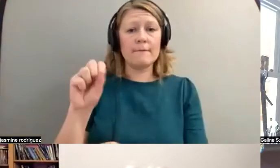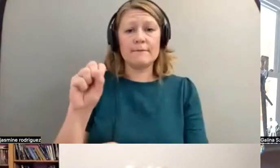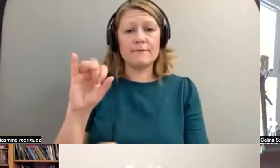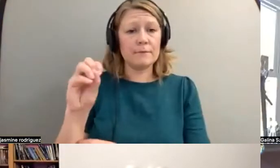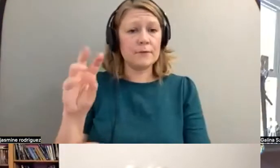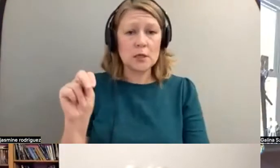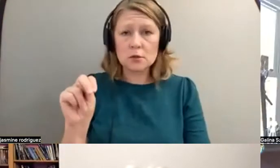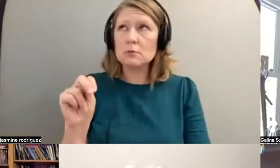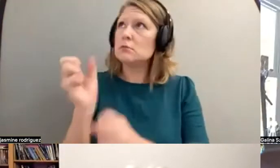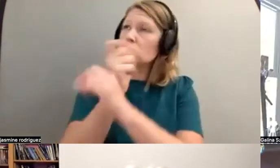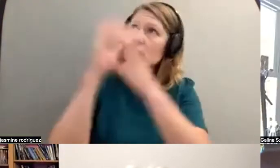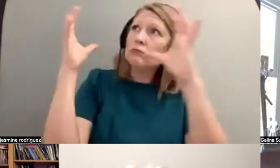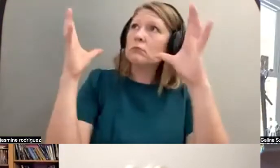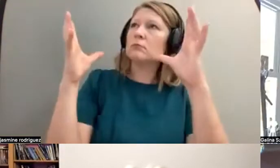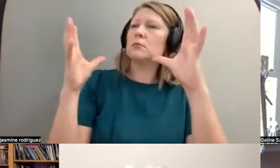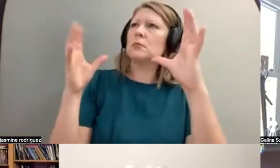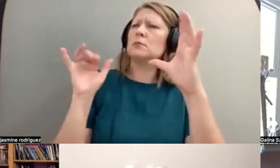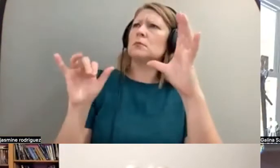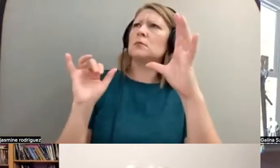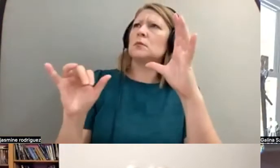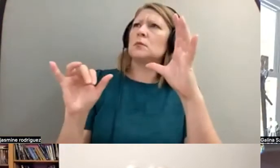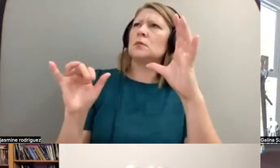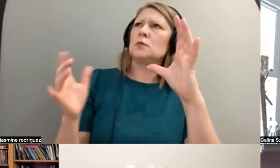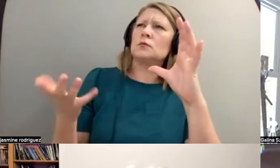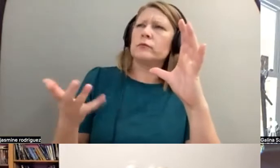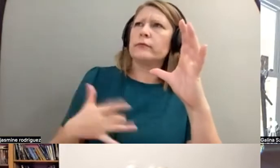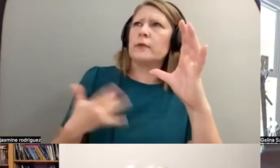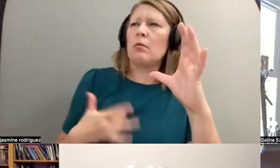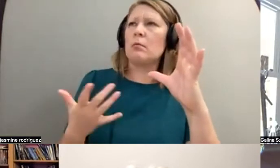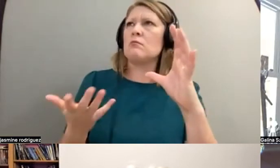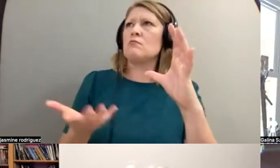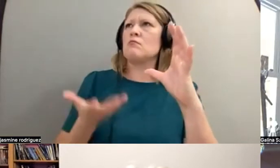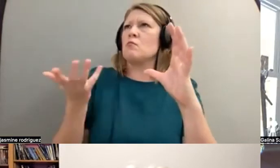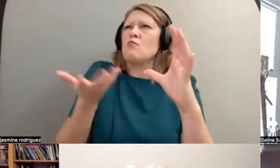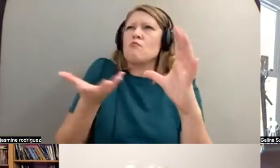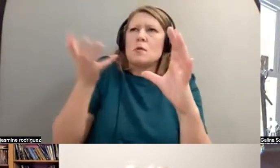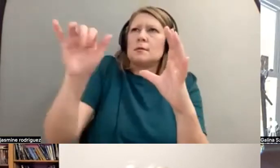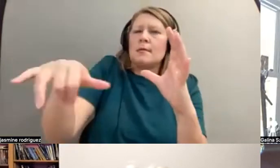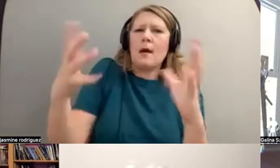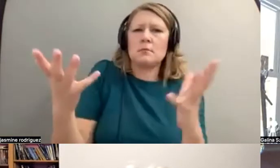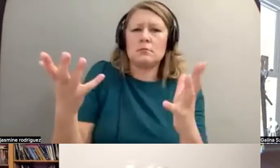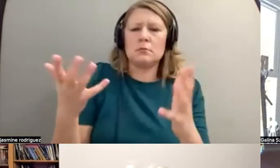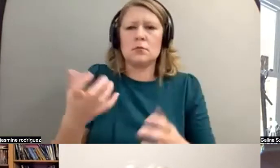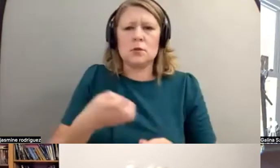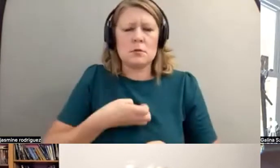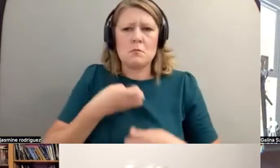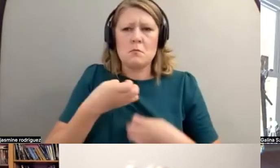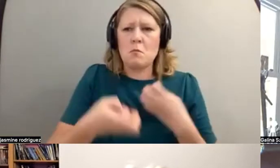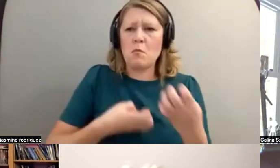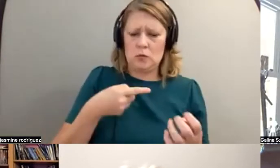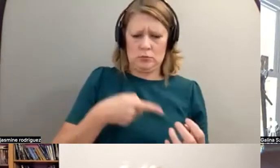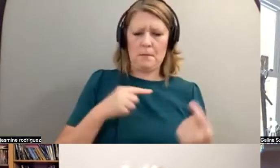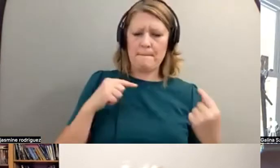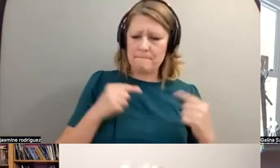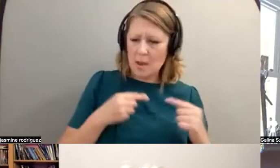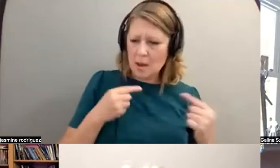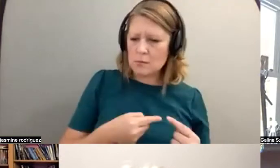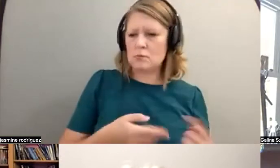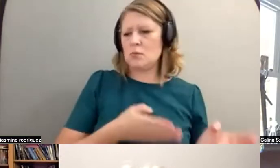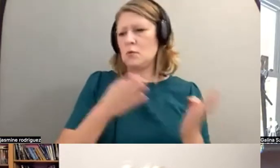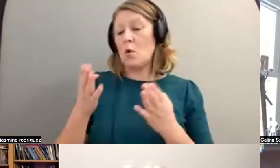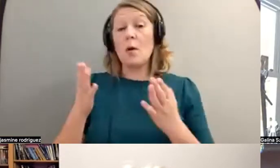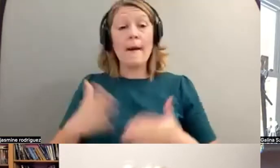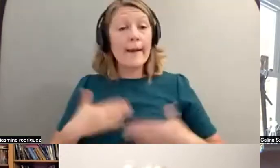how does it feel? Do you feel the person? Is his emotion, is, uh, pain or happiness or both?